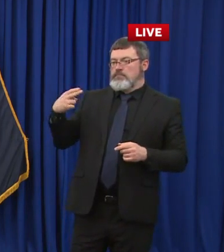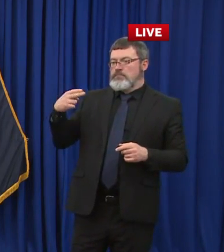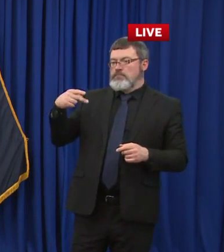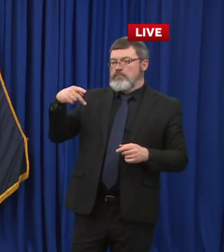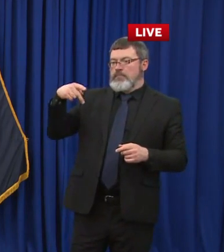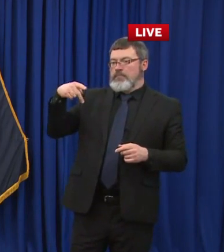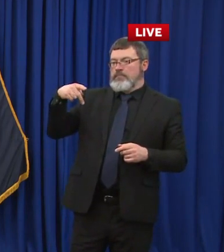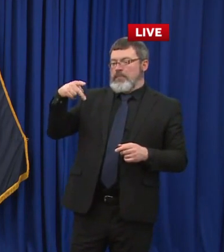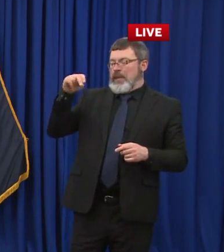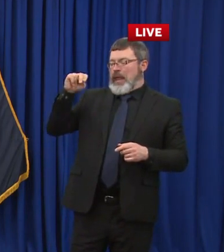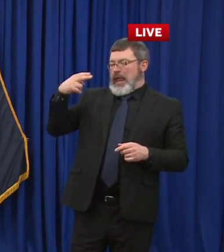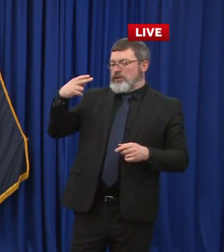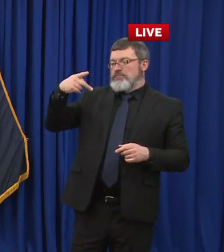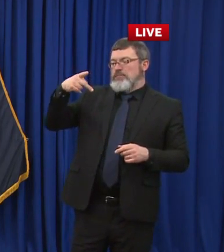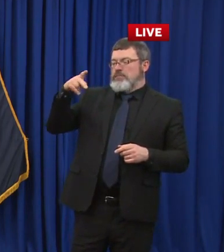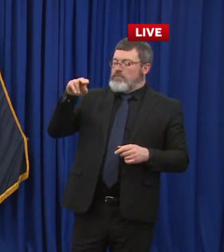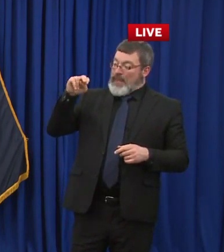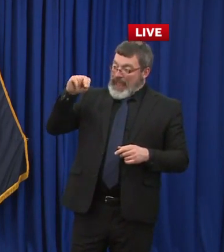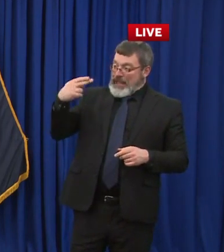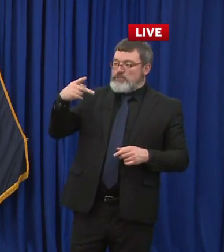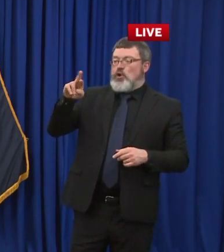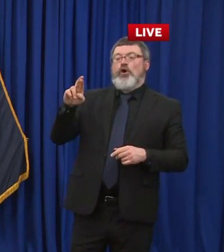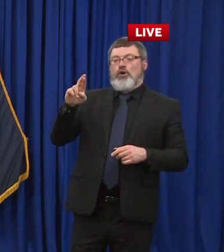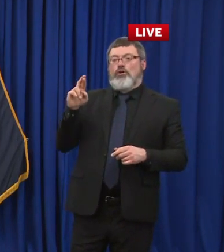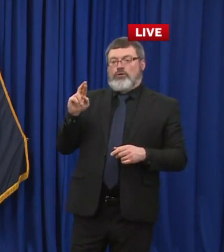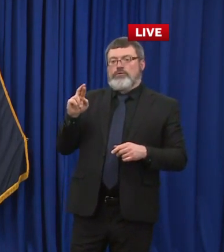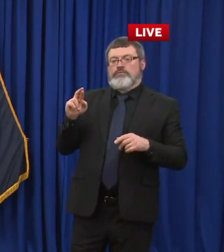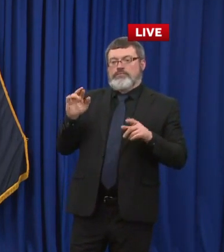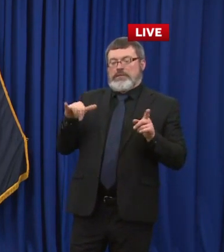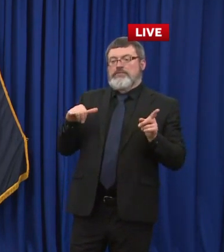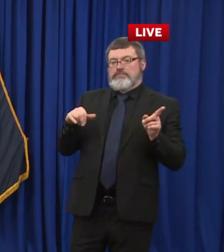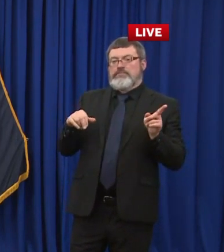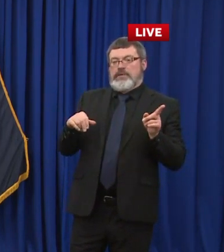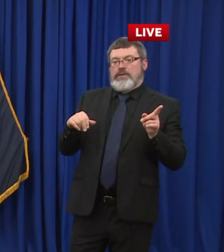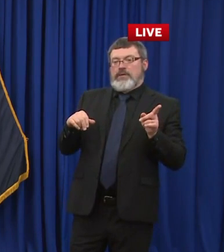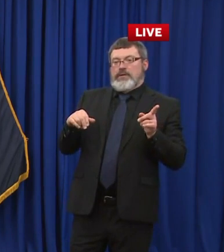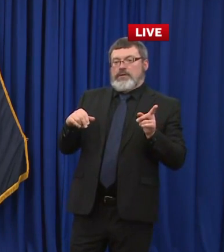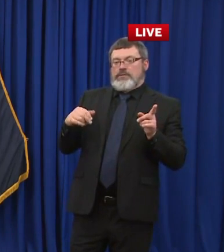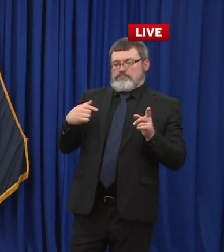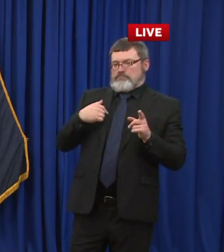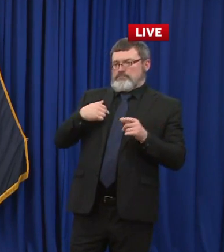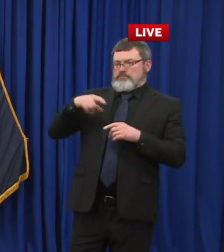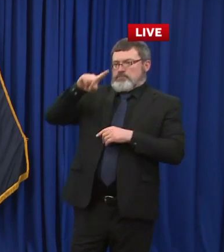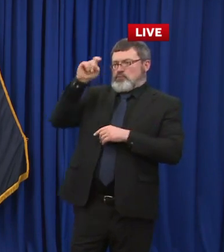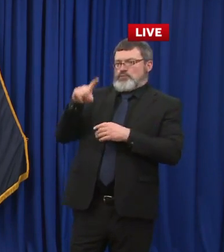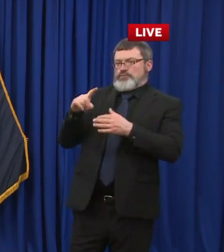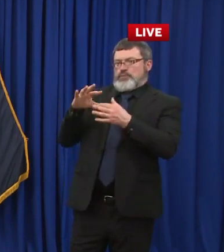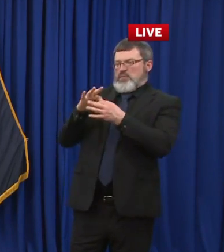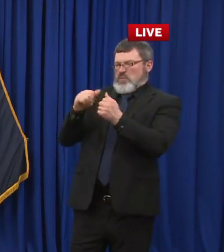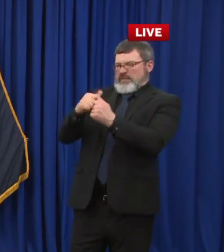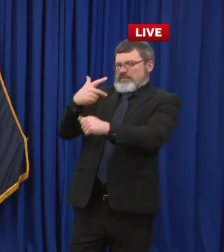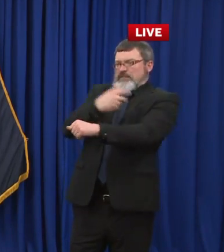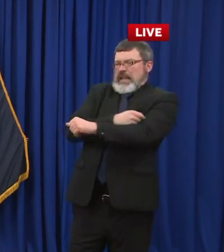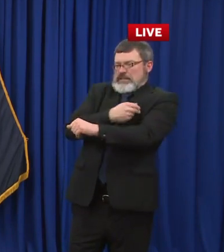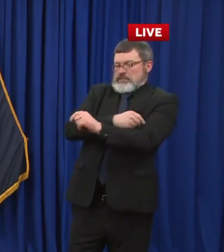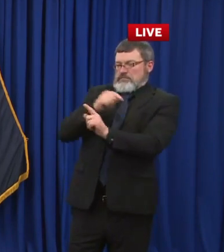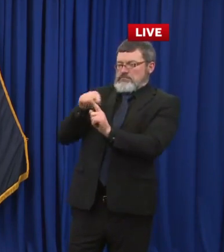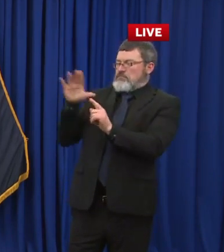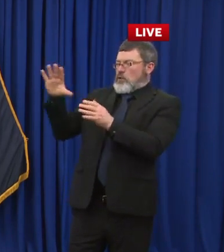GOVERNOR OUR NEXT QUESTION COMES FROM JORDAN HAME WITH THE HAMPSHIRE PUBLIC RADIO JORDAN, PLEASE GO AHEAD WITH YOU.